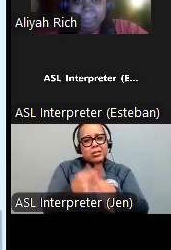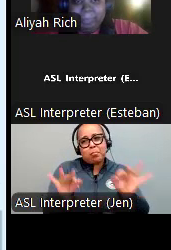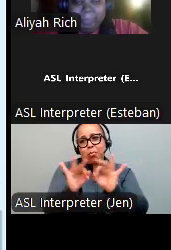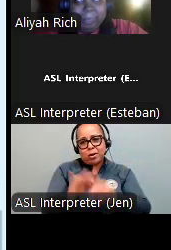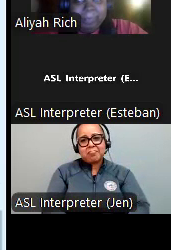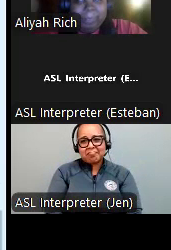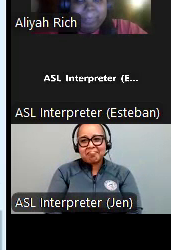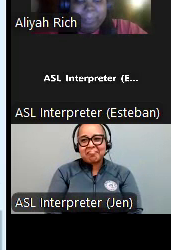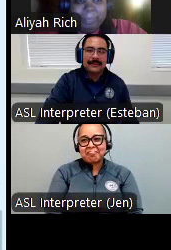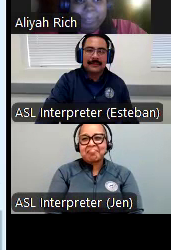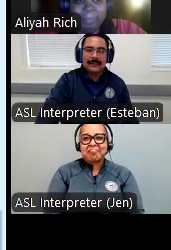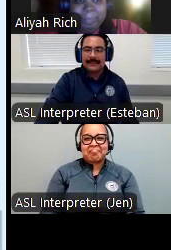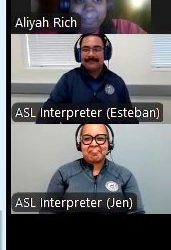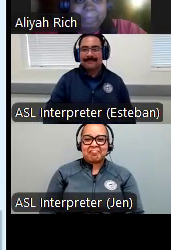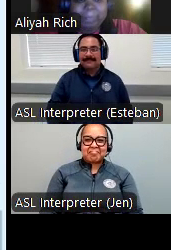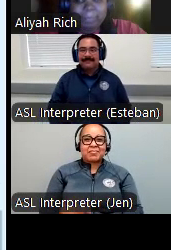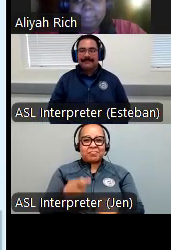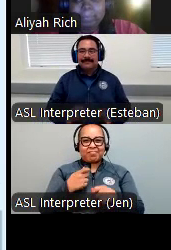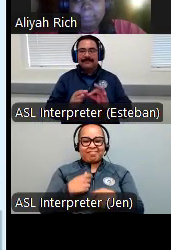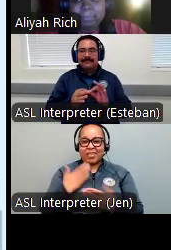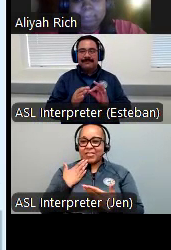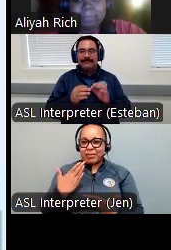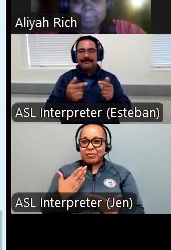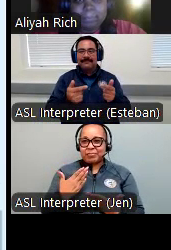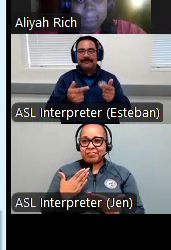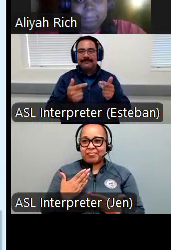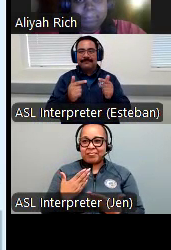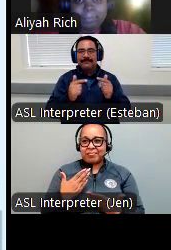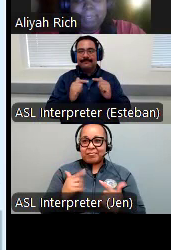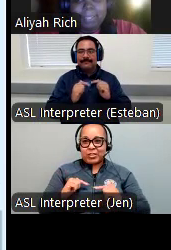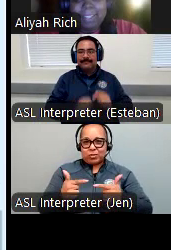Thank you, Aliyah. That was really valuable to hear your perspective on that,